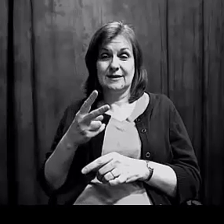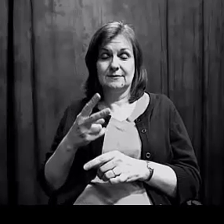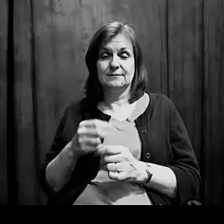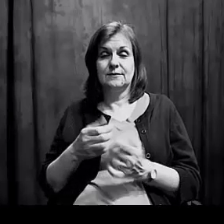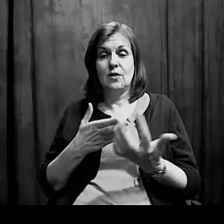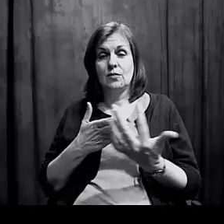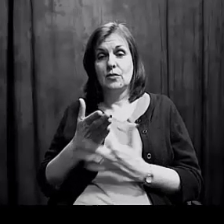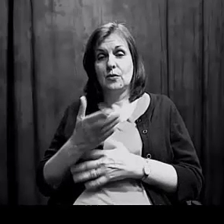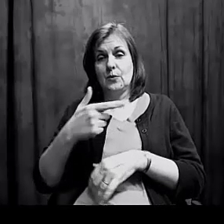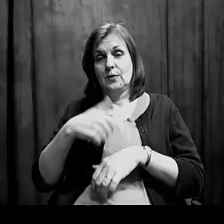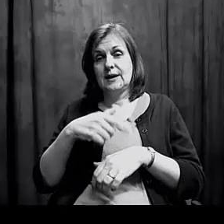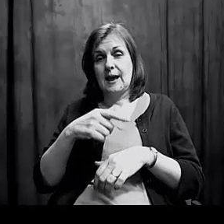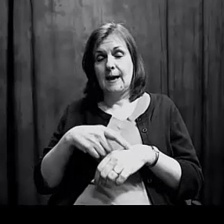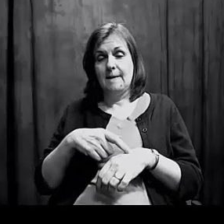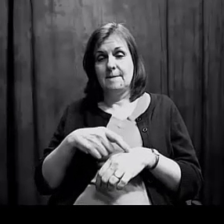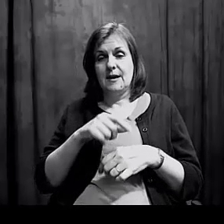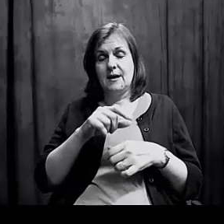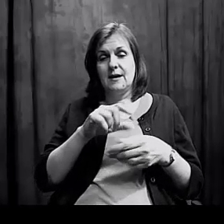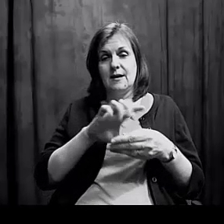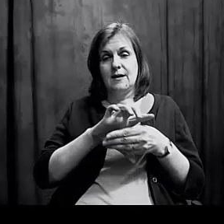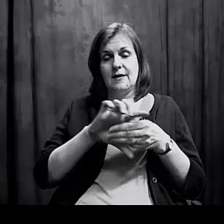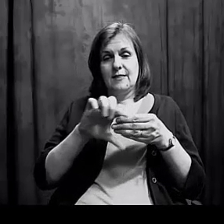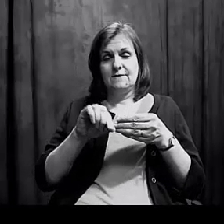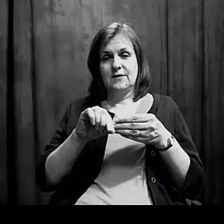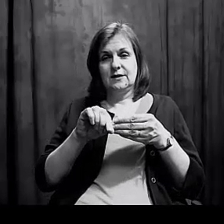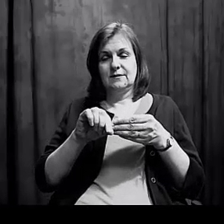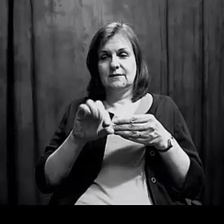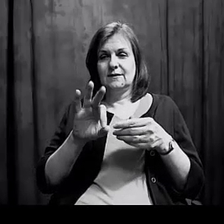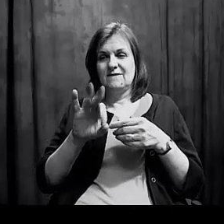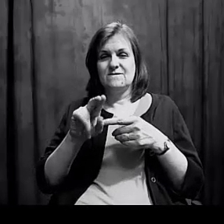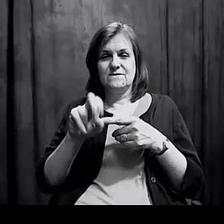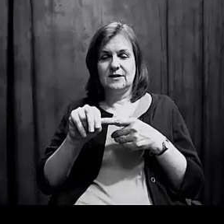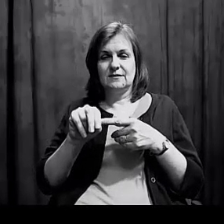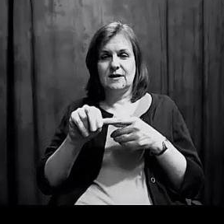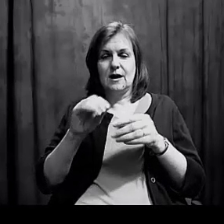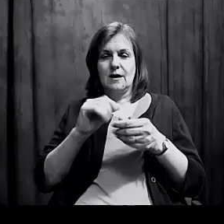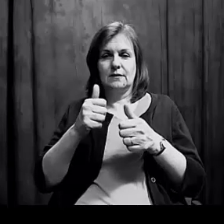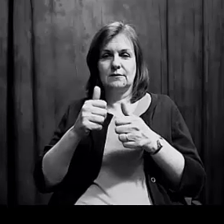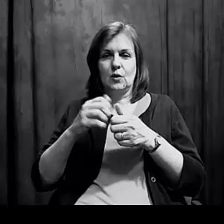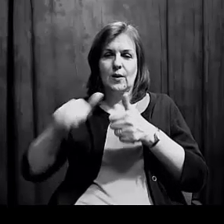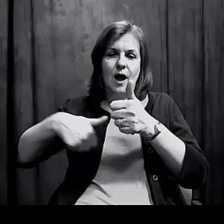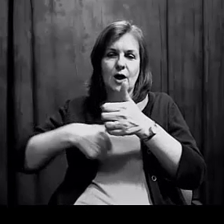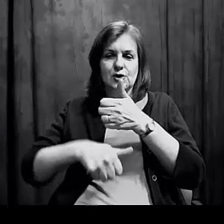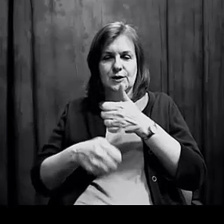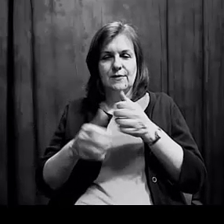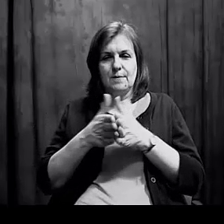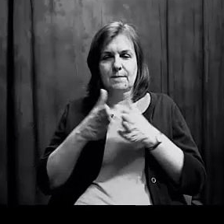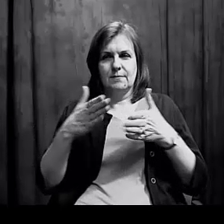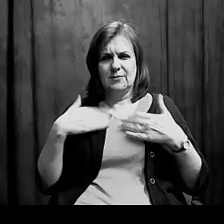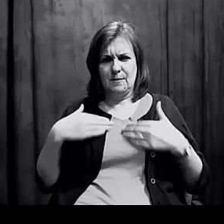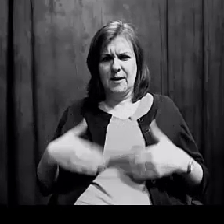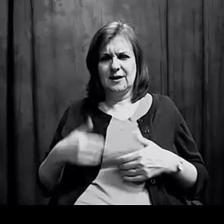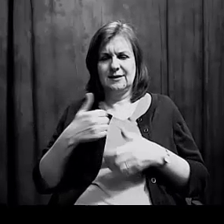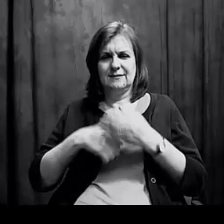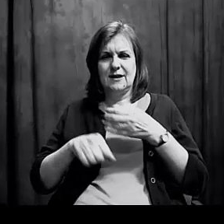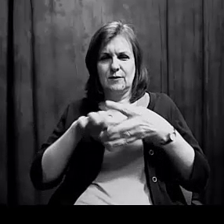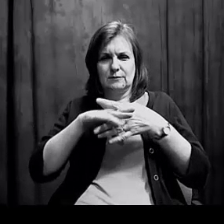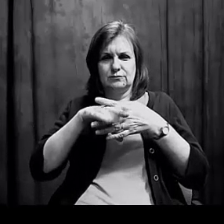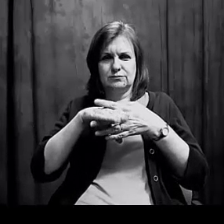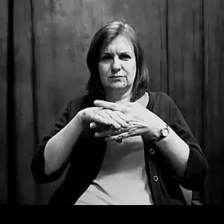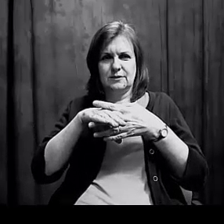you see that over time the fins are moving underneath the body so rather than being straight out the side like we have